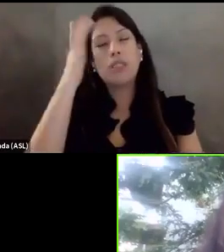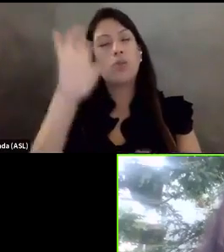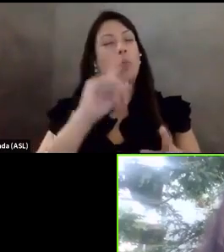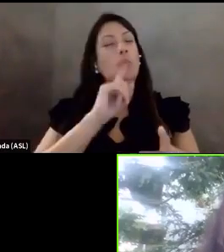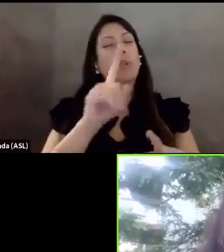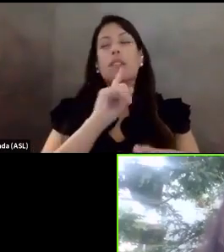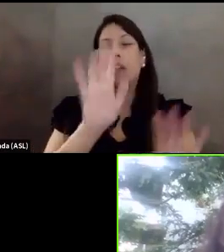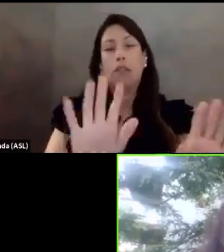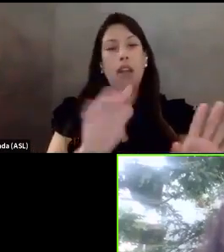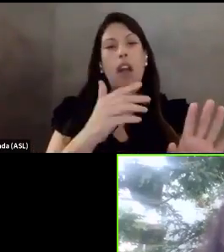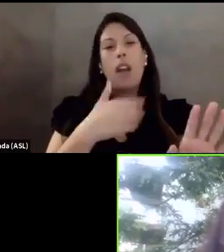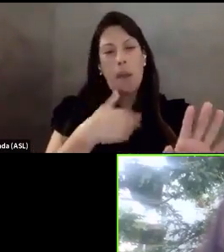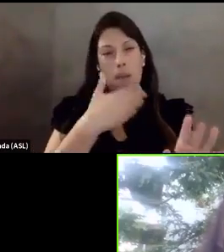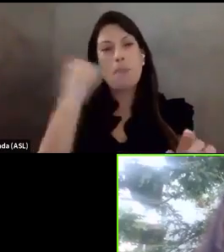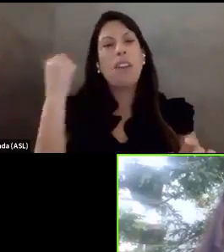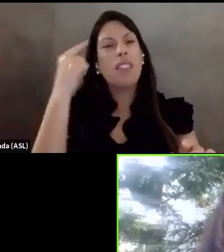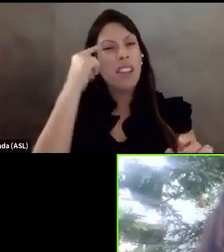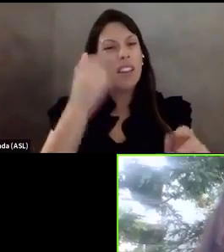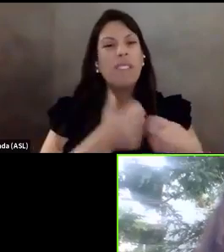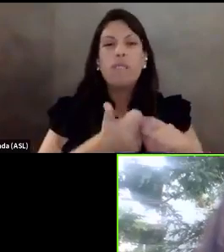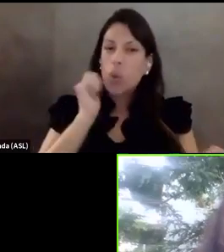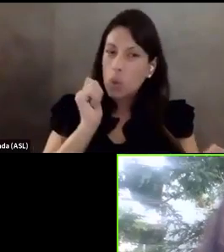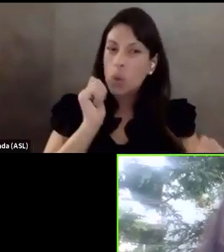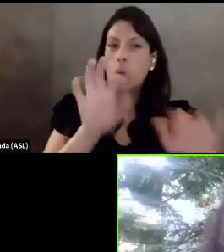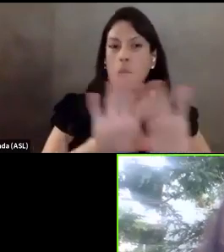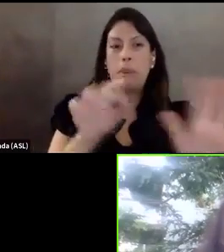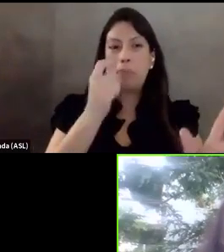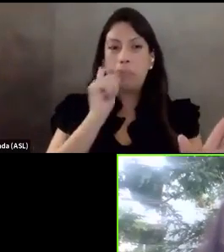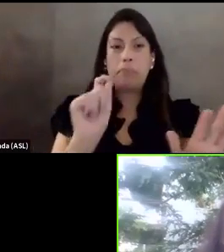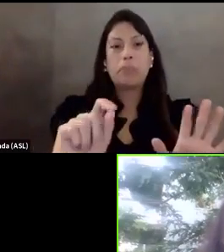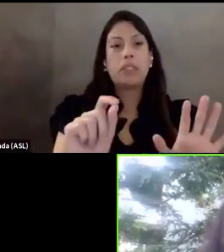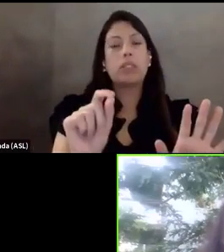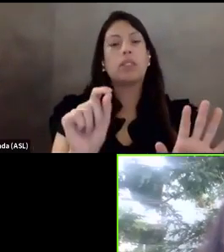And I really think we as a community should focus on